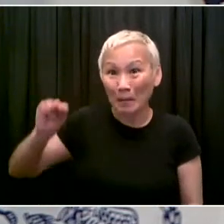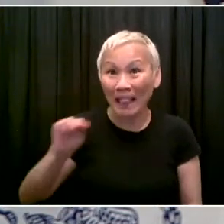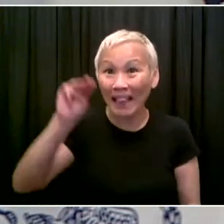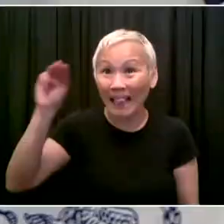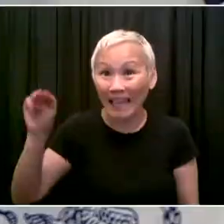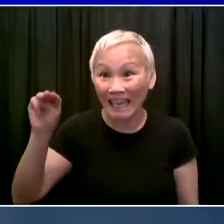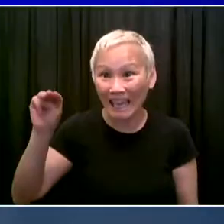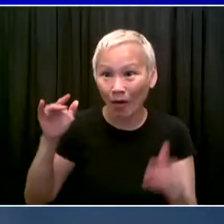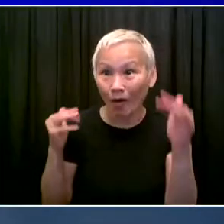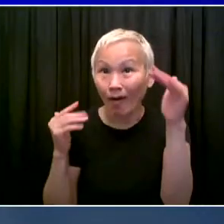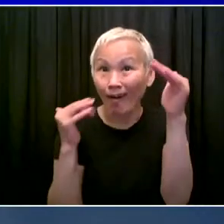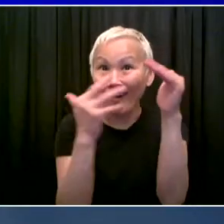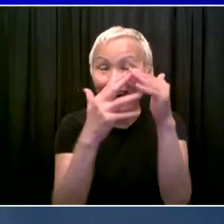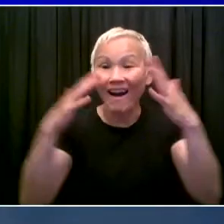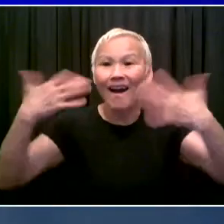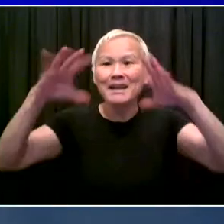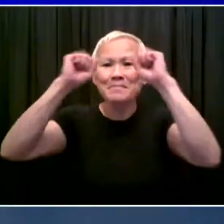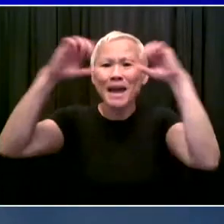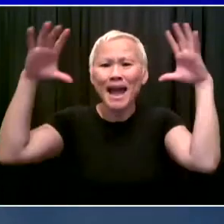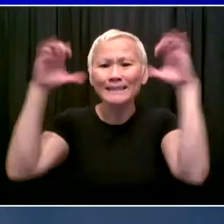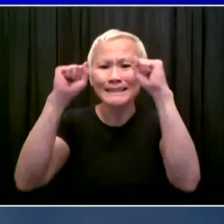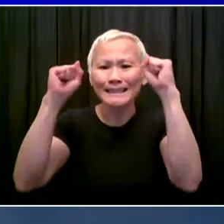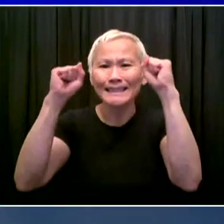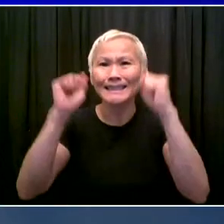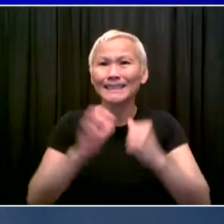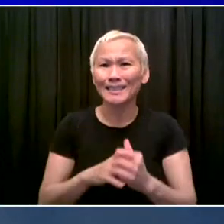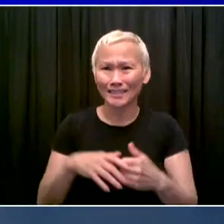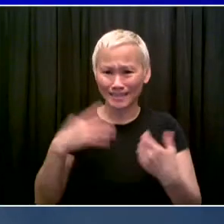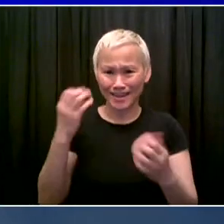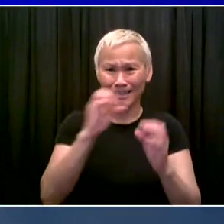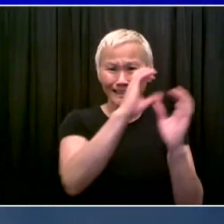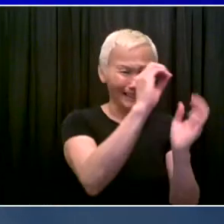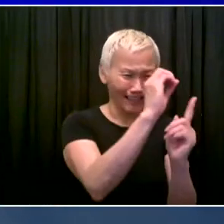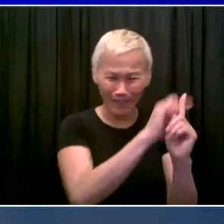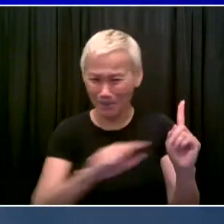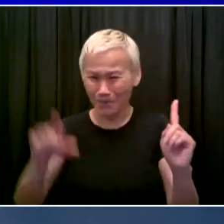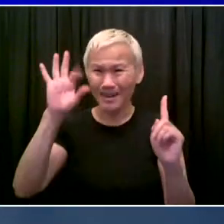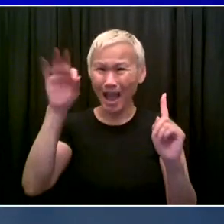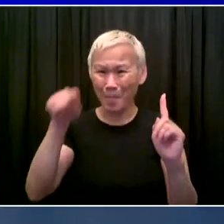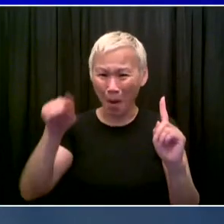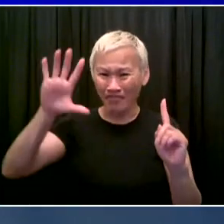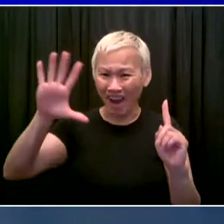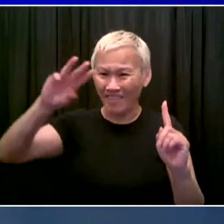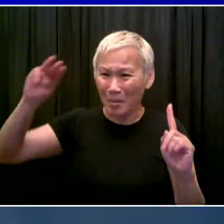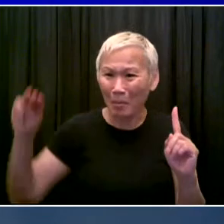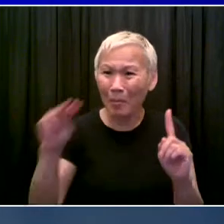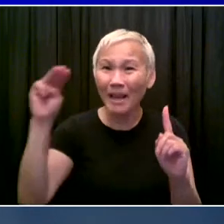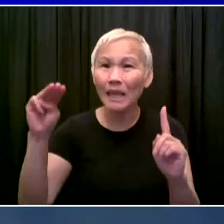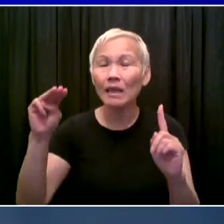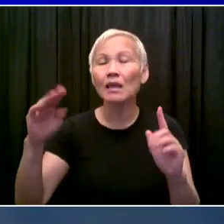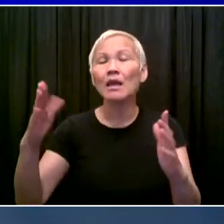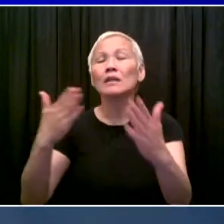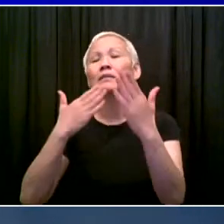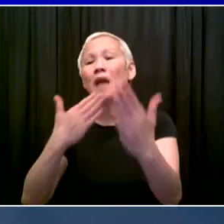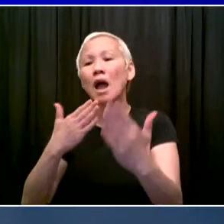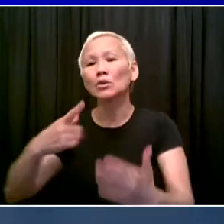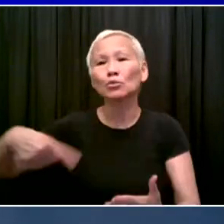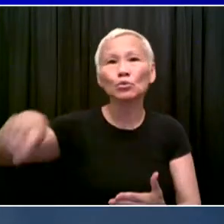VACCINATED. WERE ALMOST 9.5 MILLION DOSES. UNIMAGINABLE